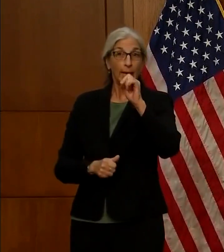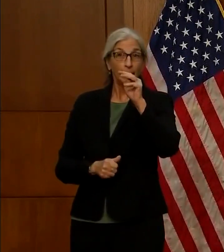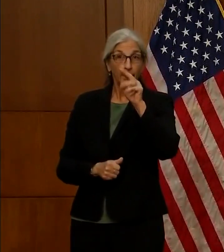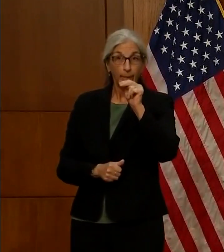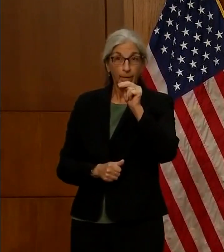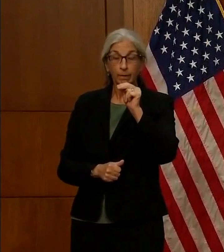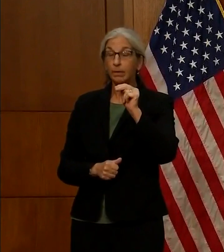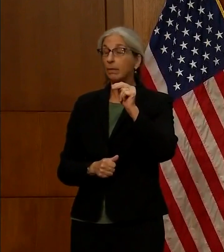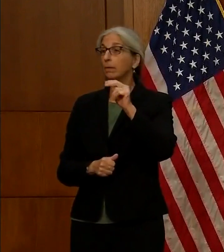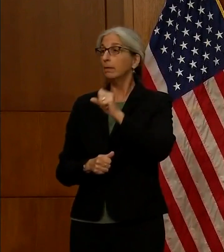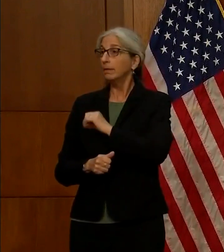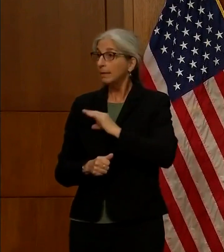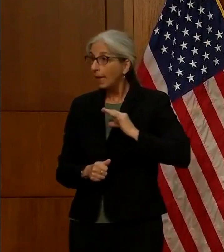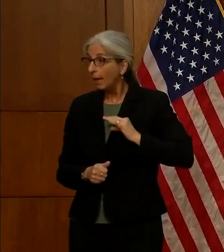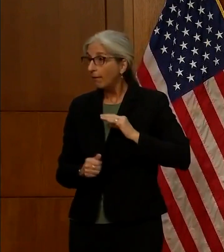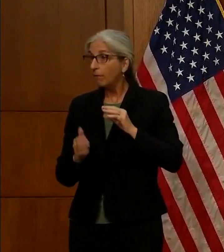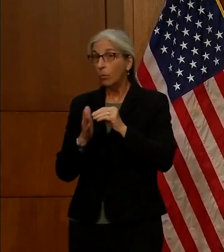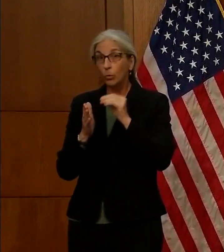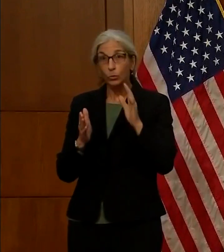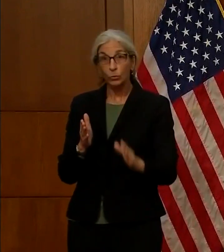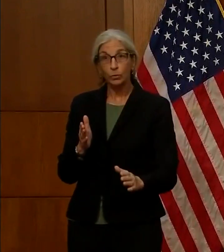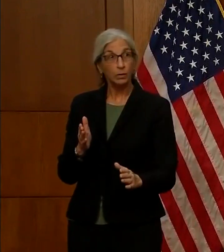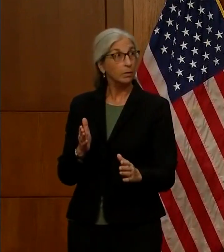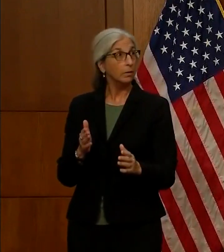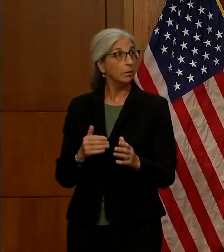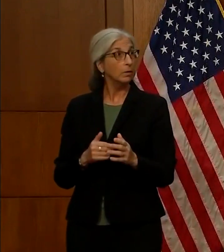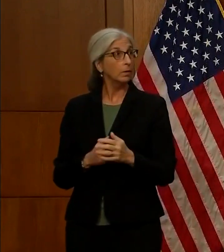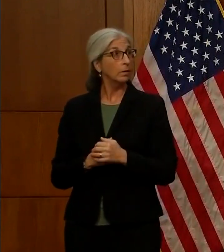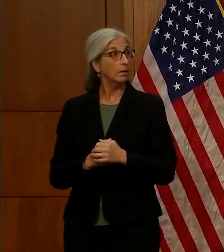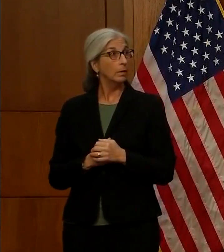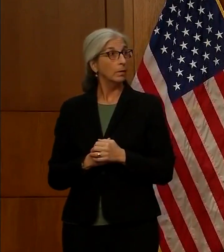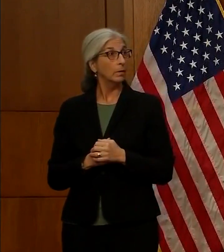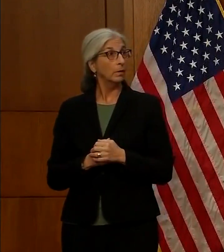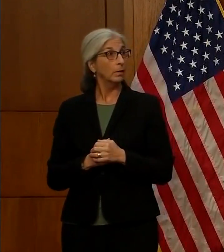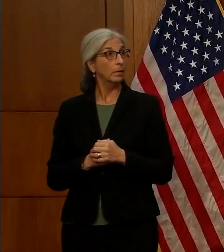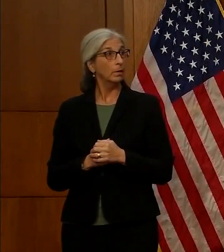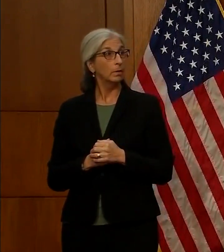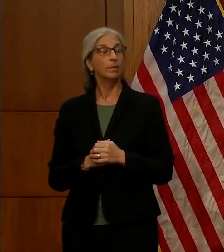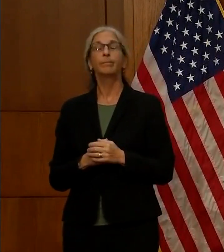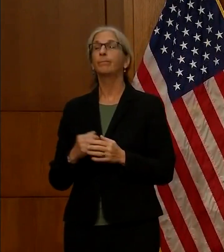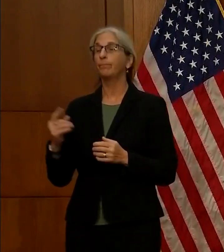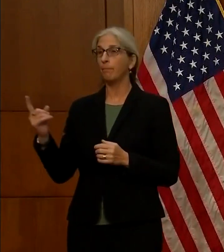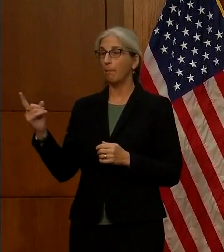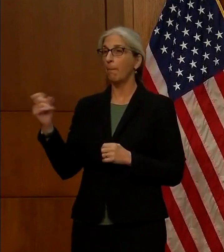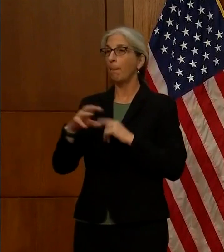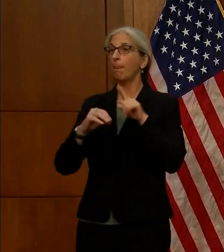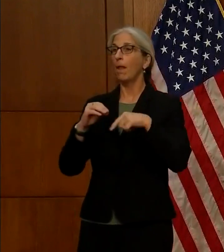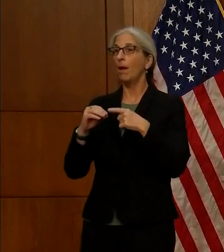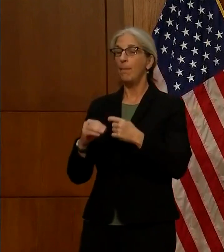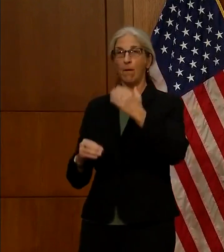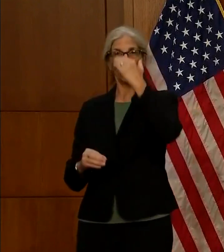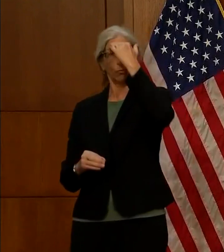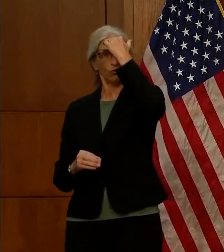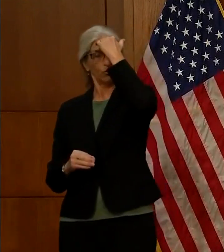TEACHERS ADMINISTRATORS. STAFF